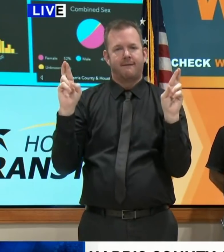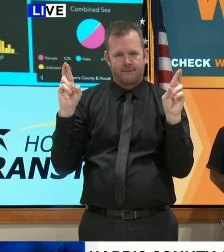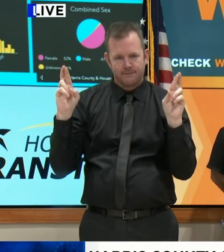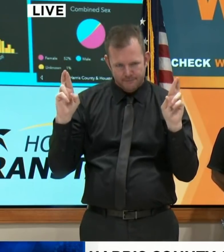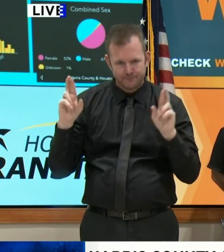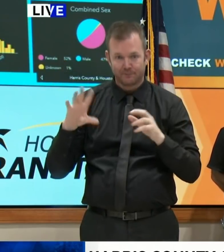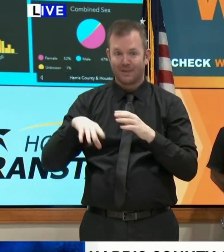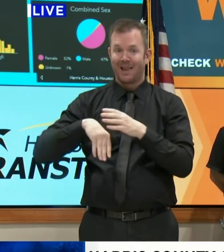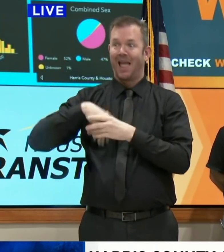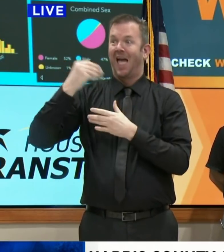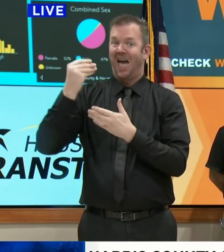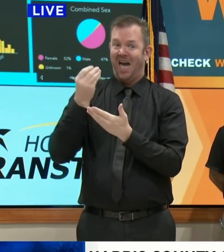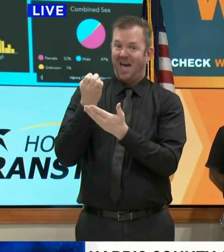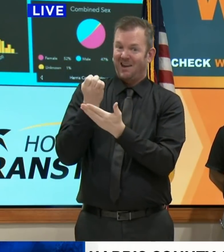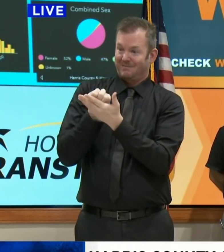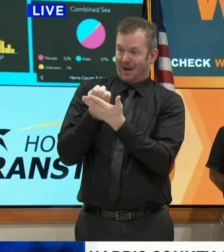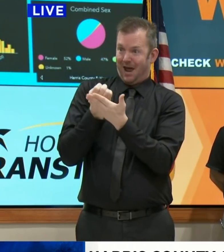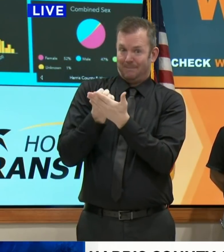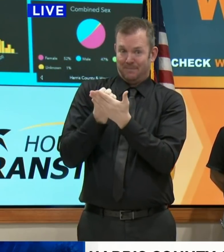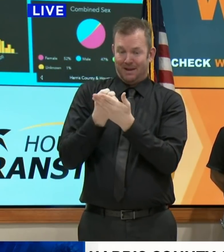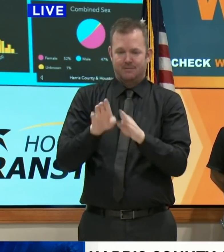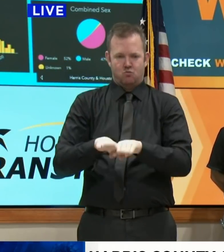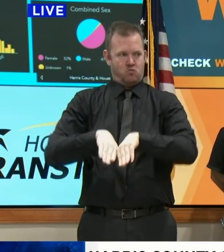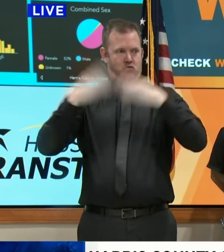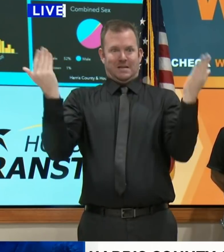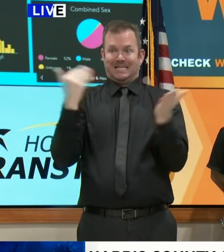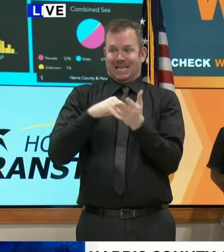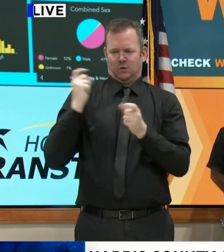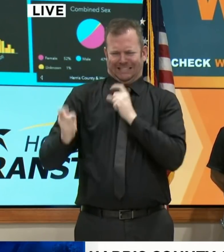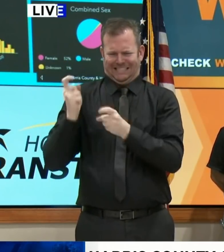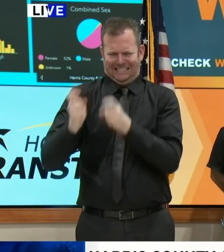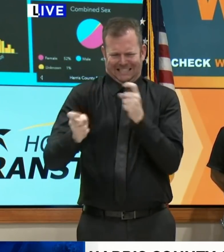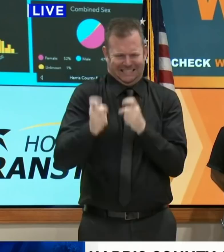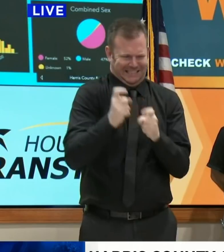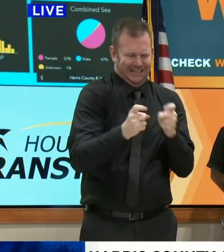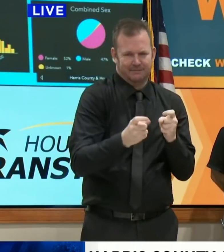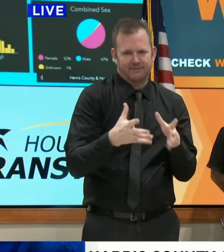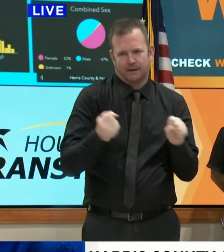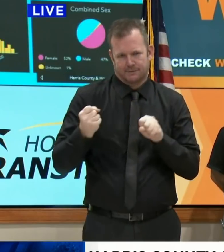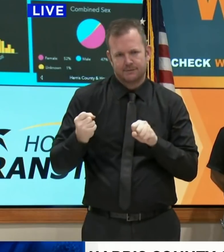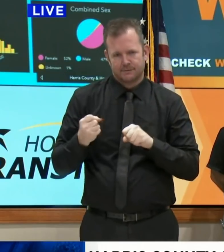disaster there. There are many programs and funds flowing down programs and funds flowing down we need to ensure that we are we need to ensure that we are laser focused laser focused and ready to get the most funds